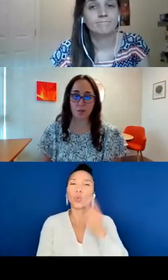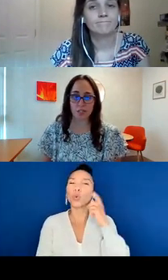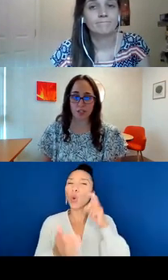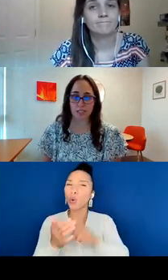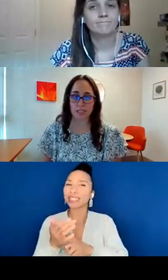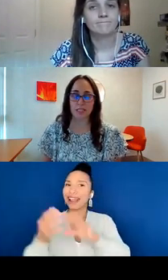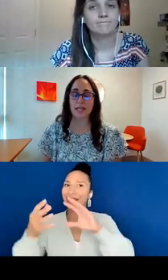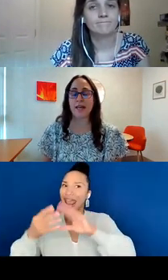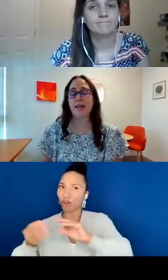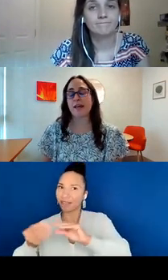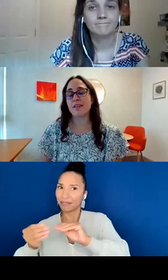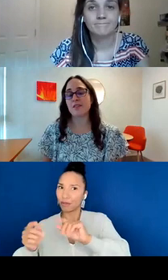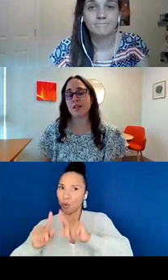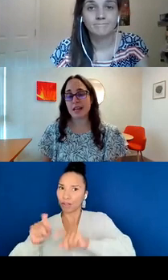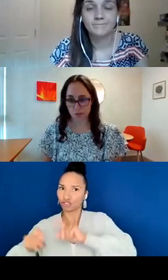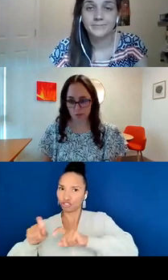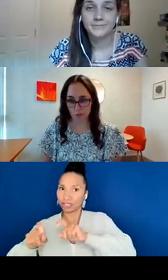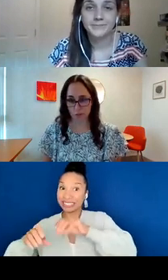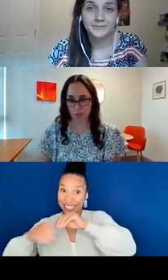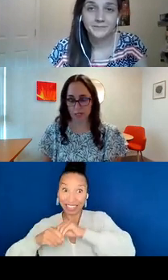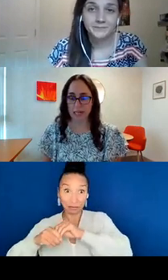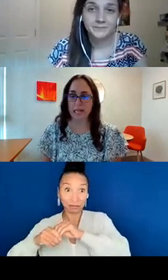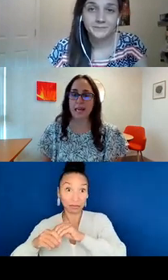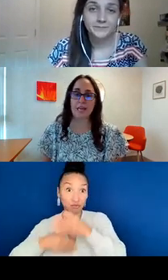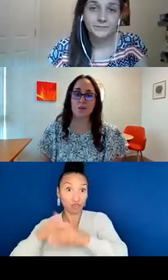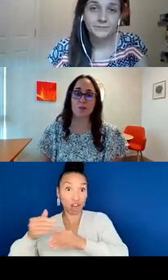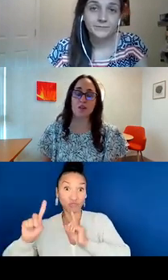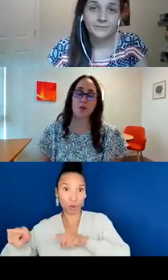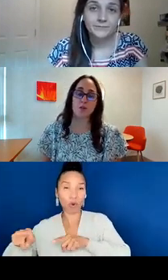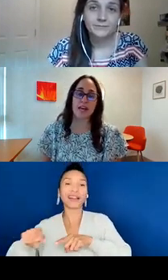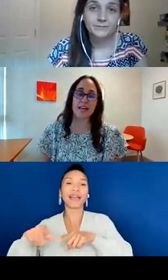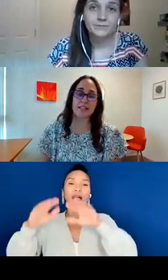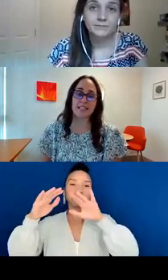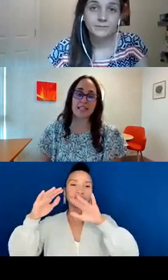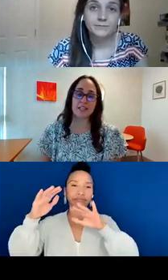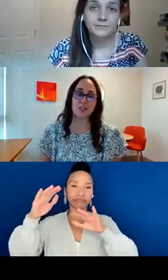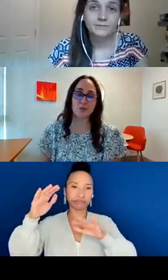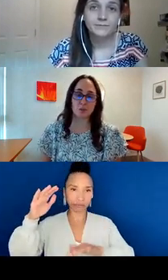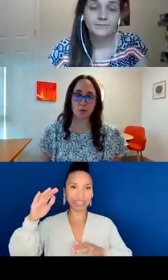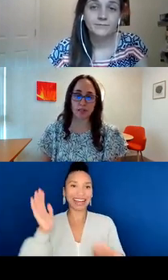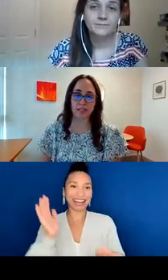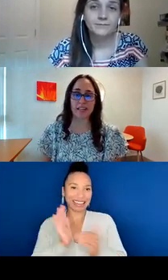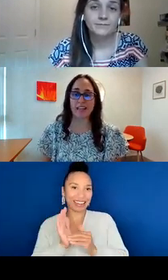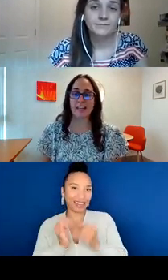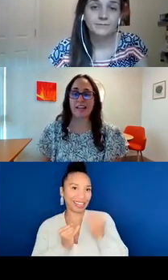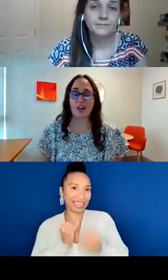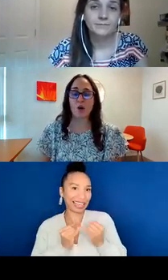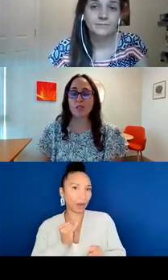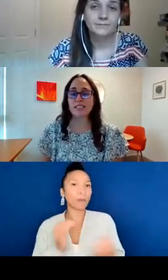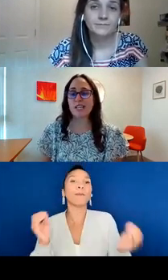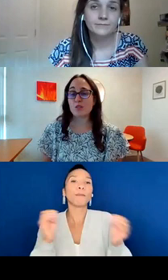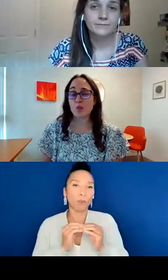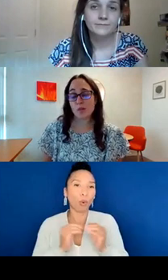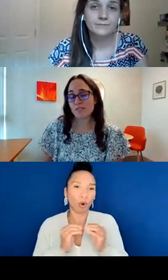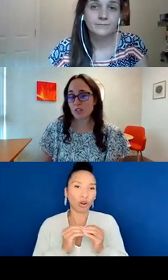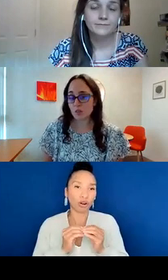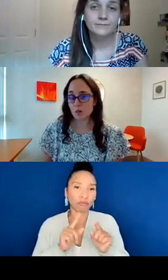of narrative questions at the very end of the report. And we know that the data you report only tells so much